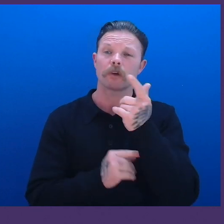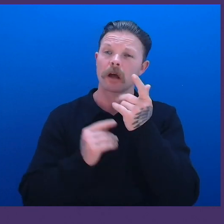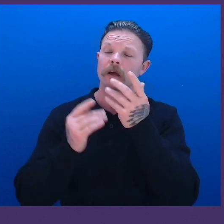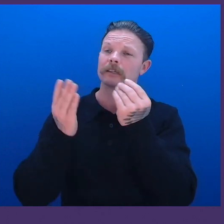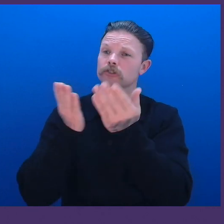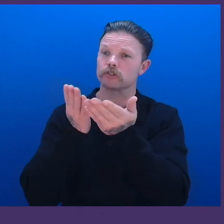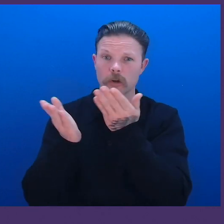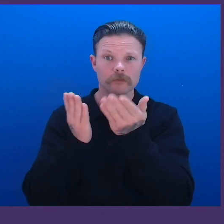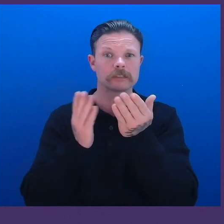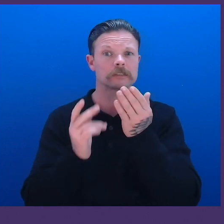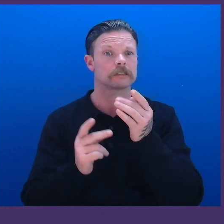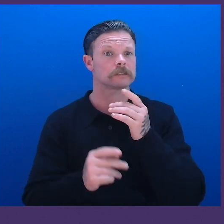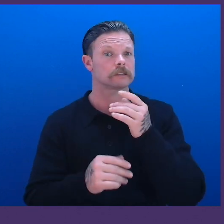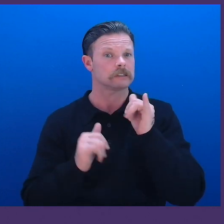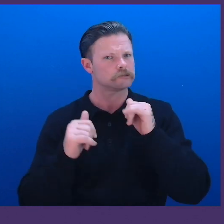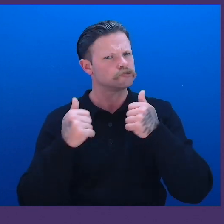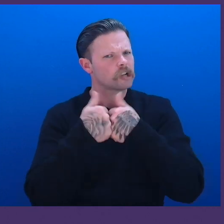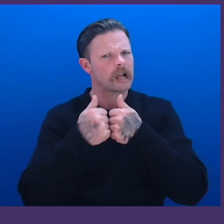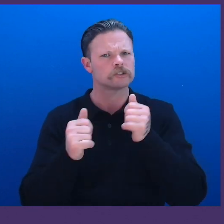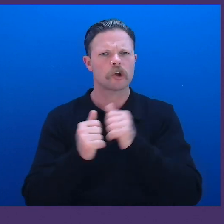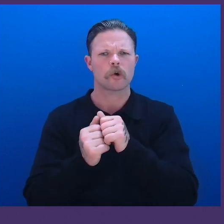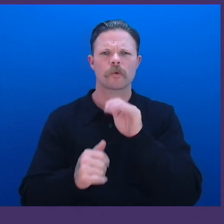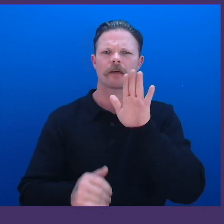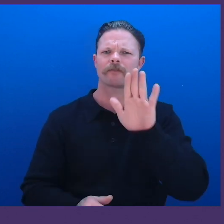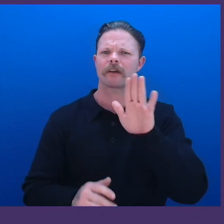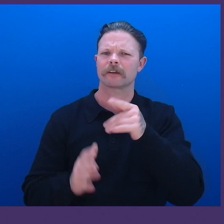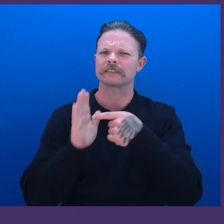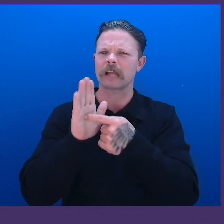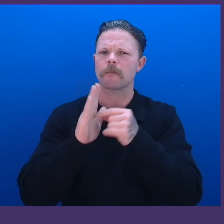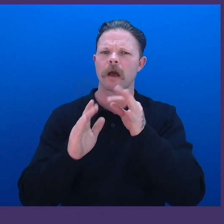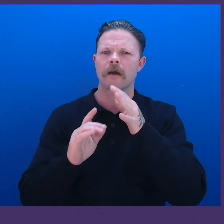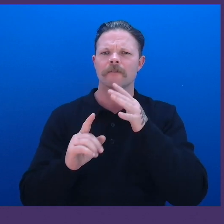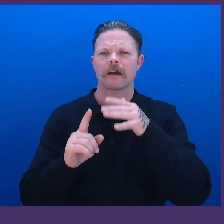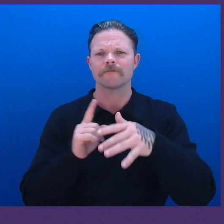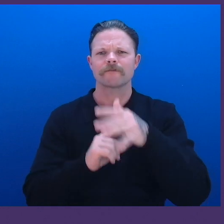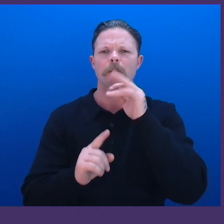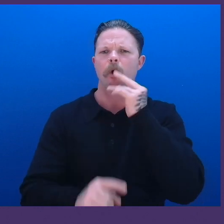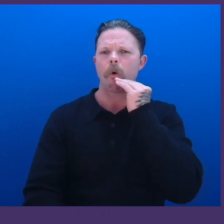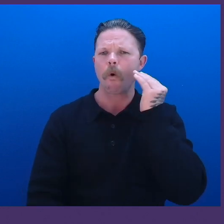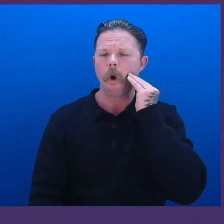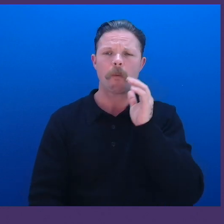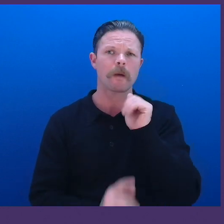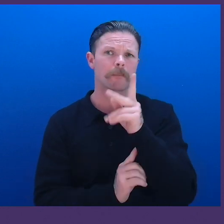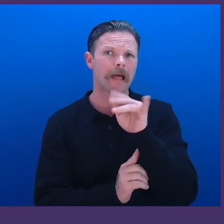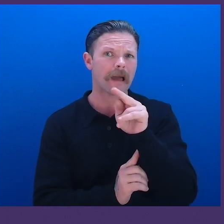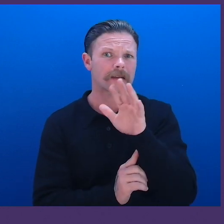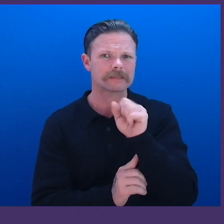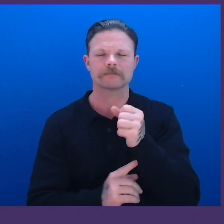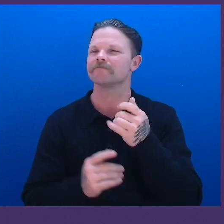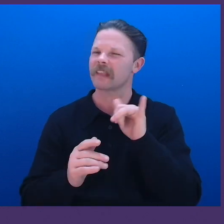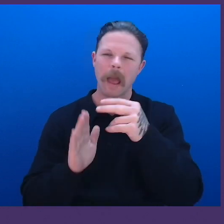the built environment or home appliances. And that's where, basically, we still have work to be done. We are in the good track.